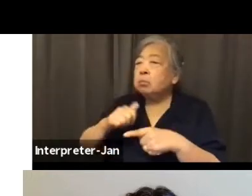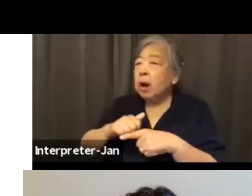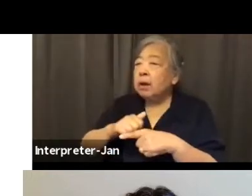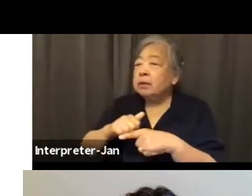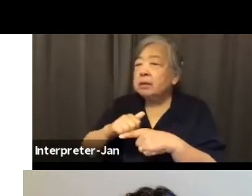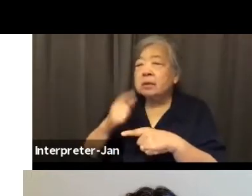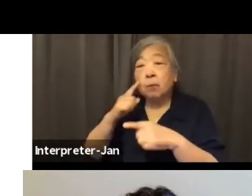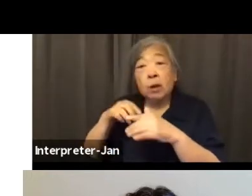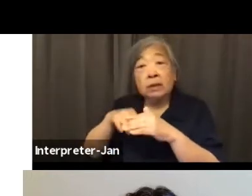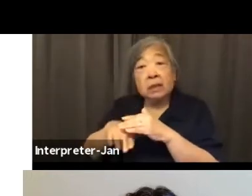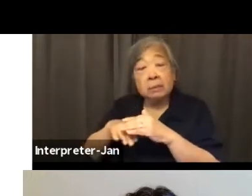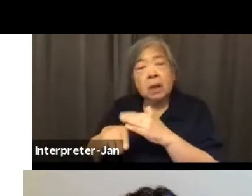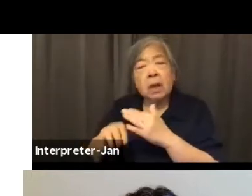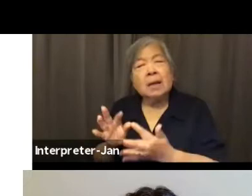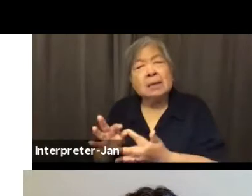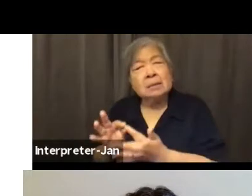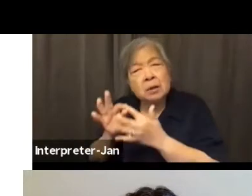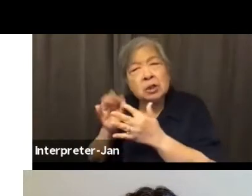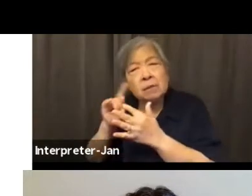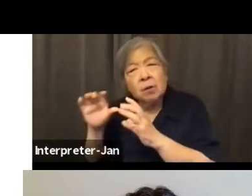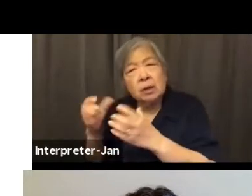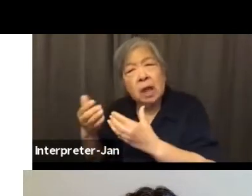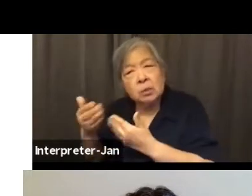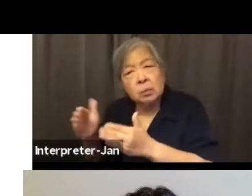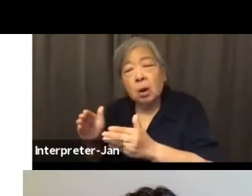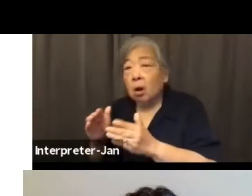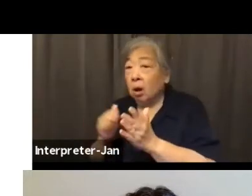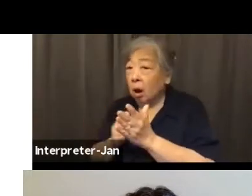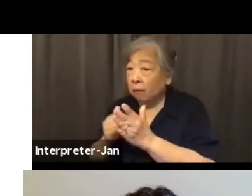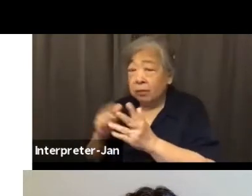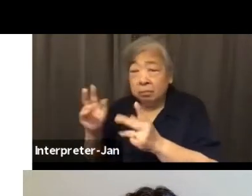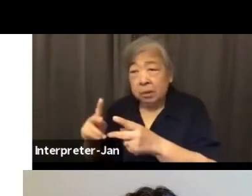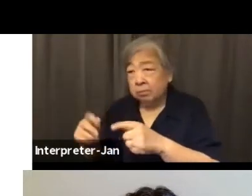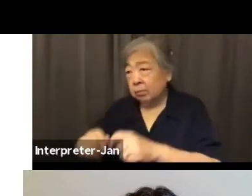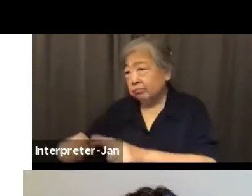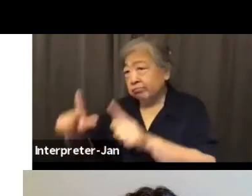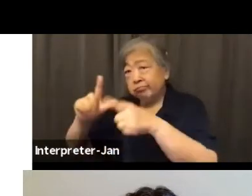especially when in a classroom often people are sharing documents on the screen or if